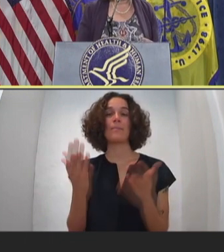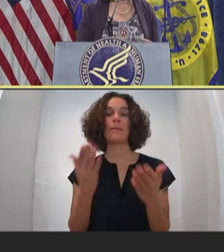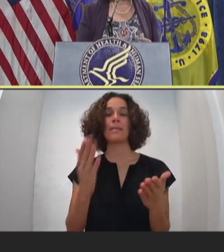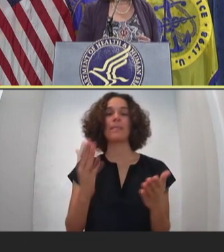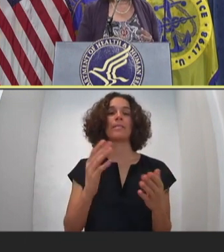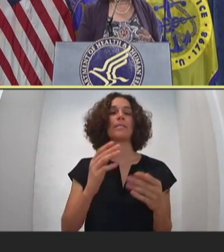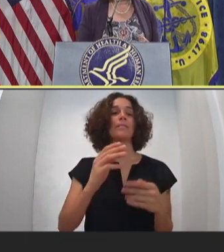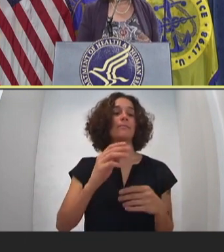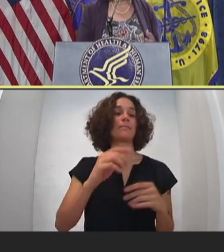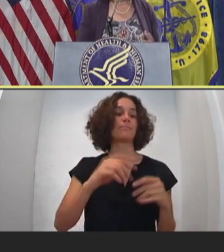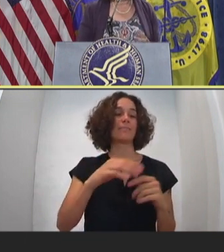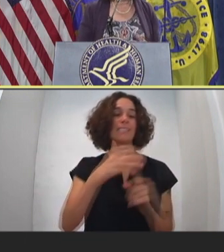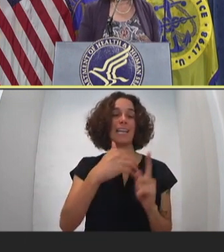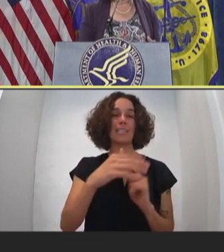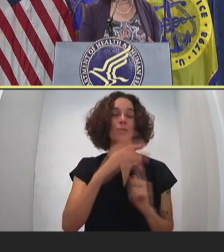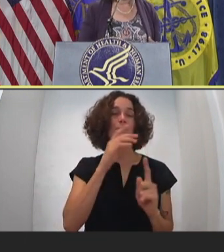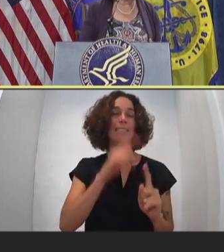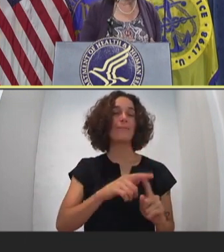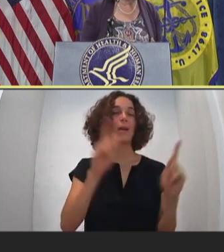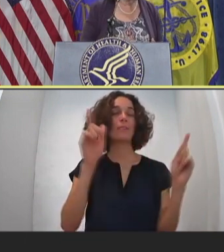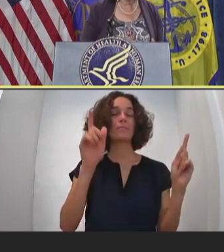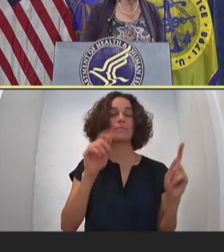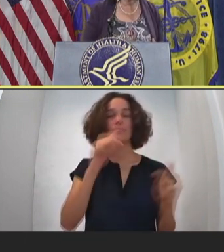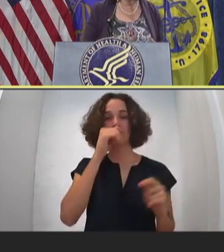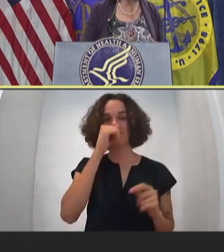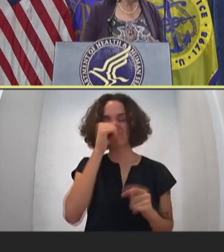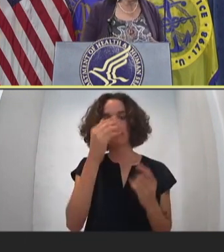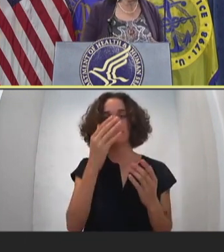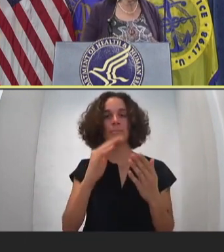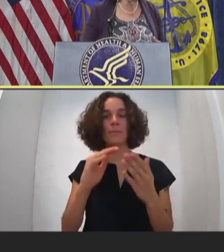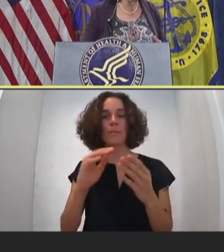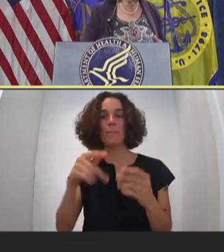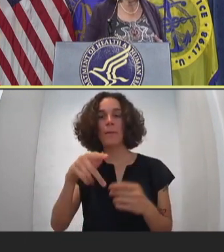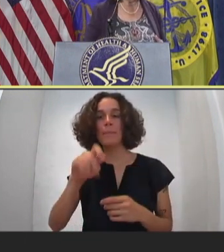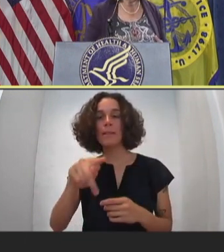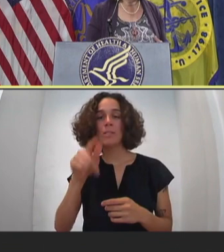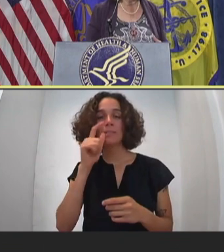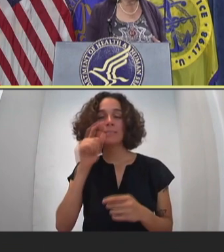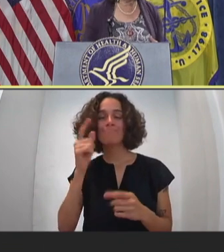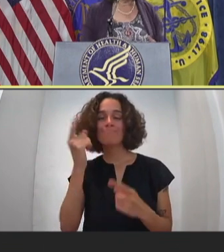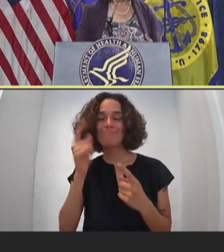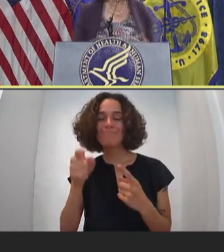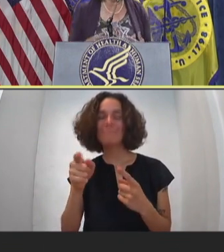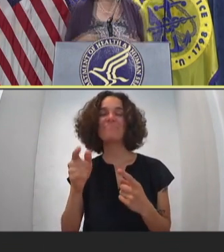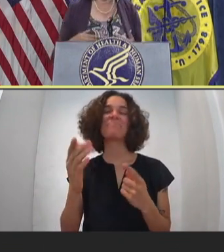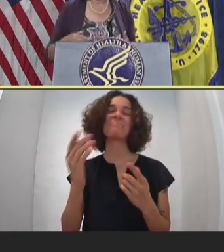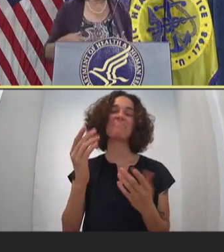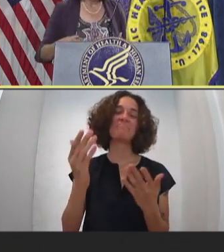particularly when you consider which are the populations that would need the vaccines the most.